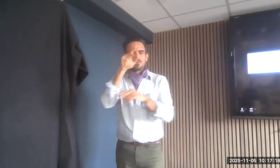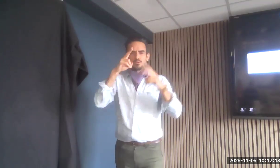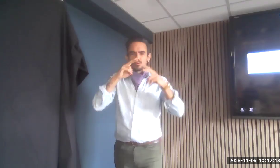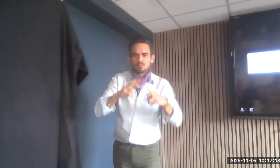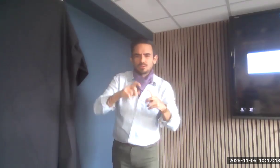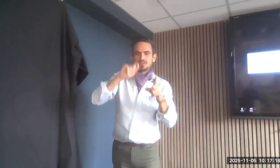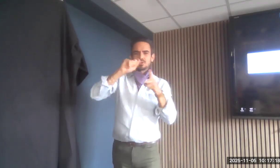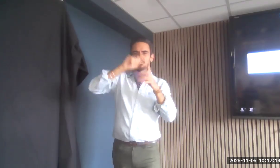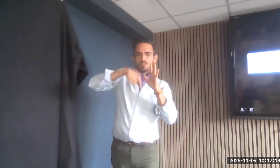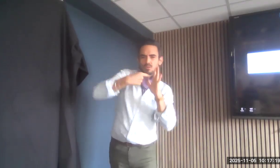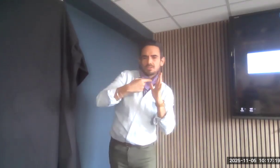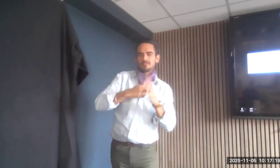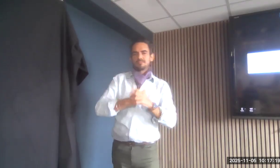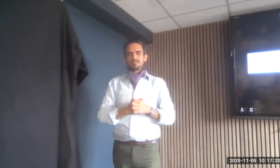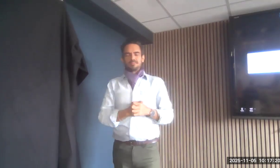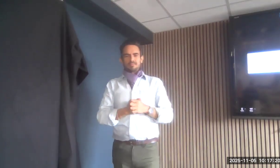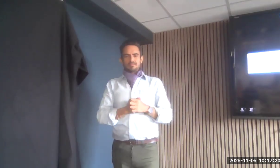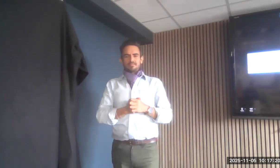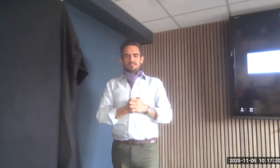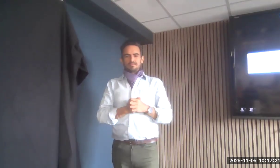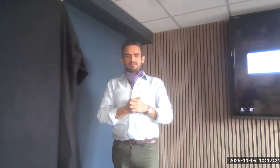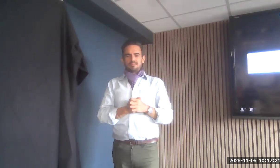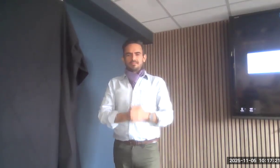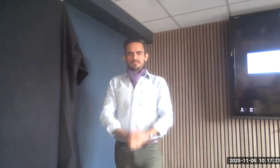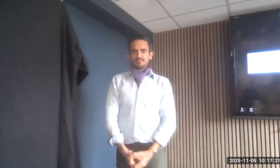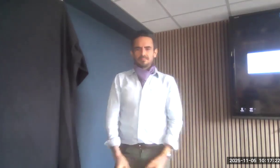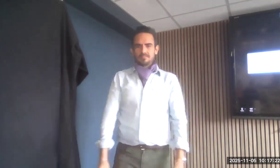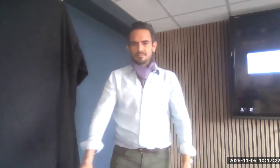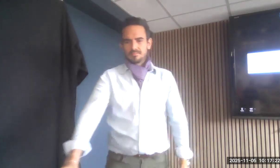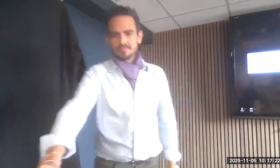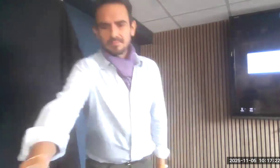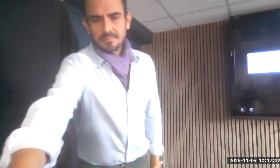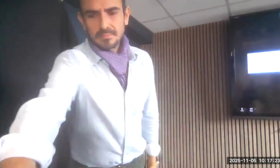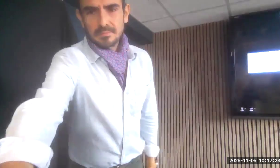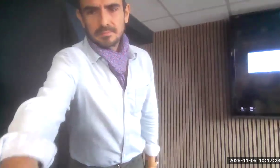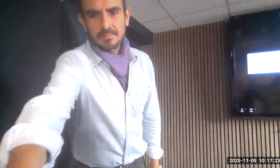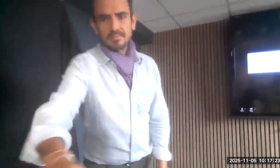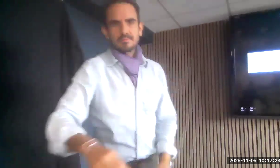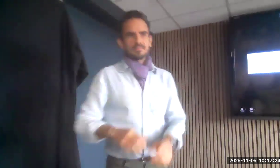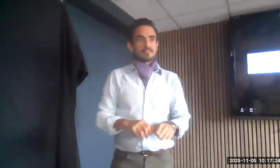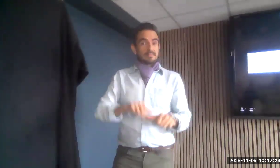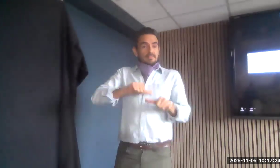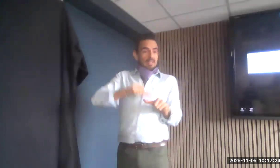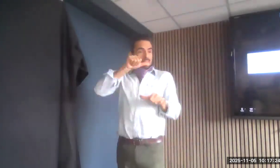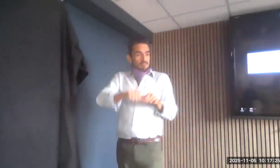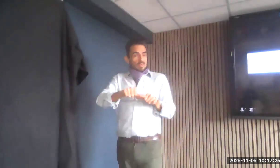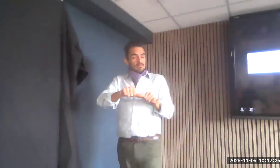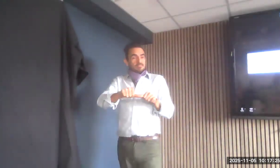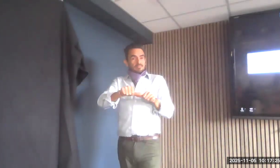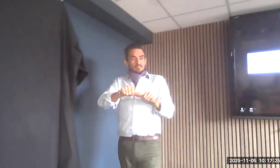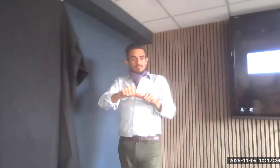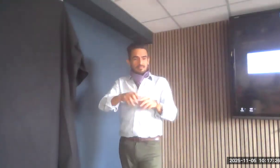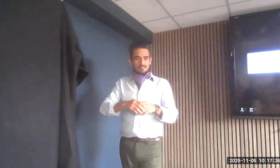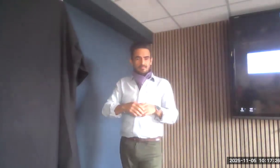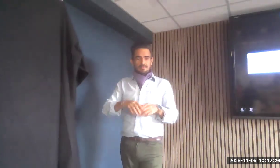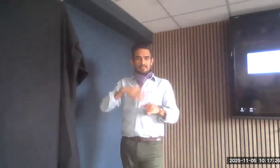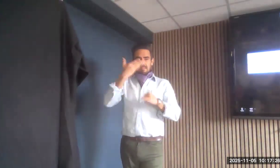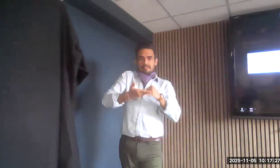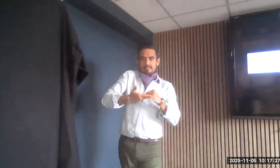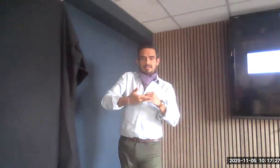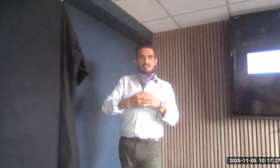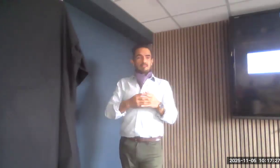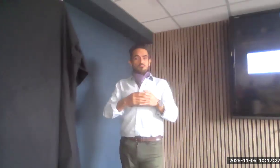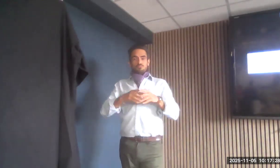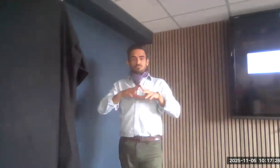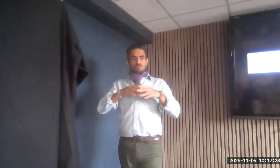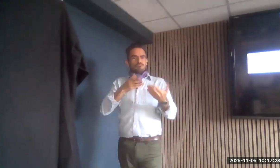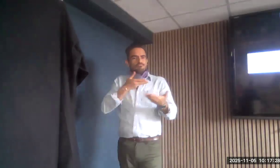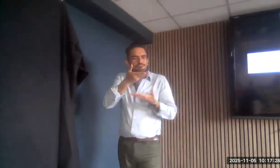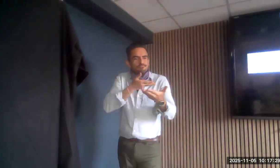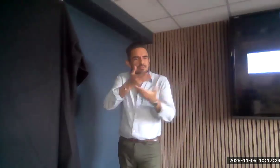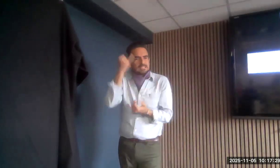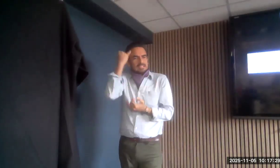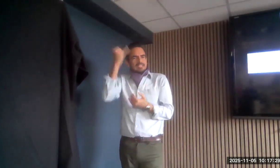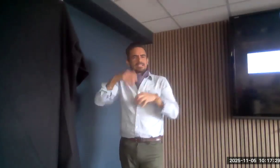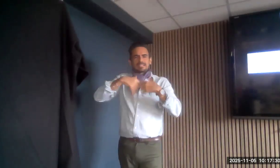We will be discussing future research, future projects,